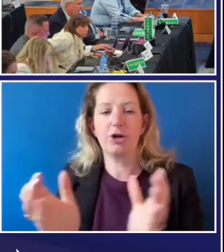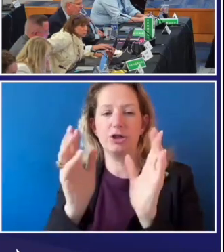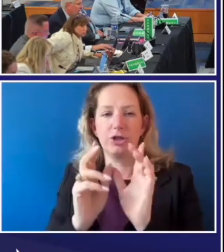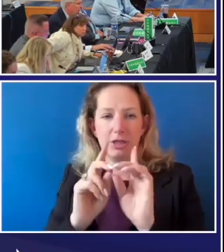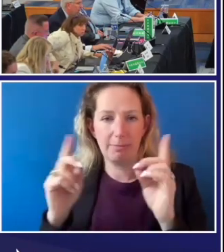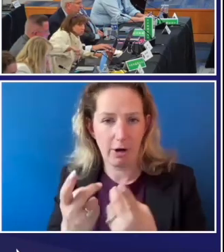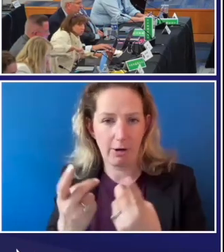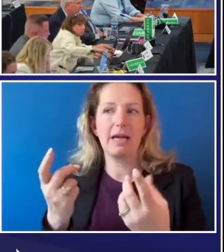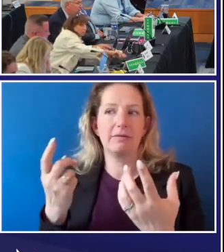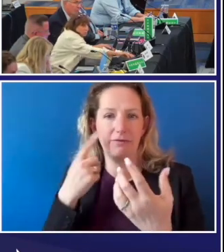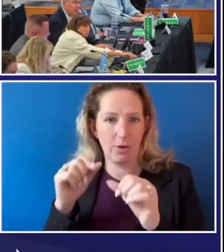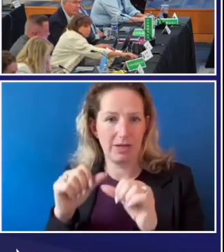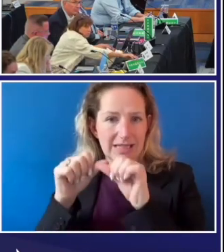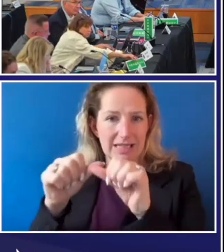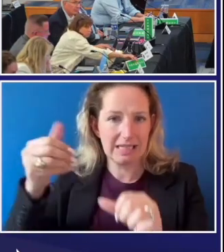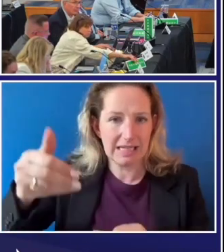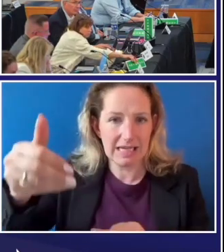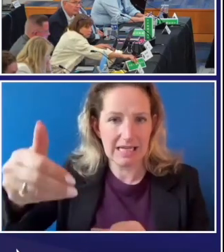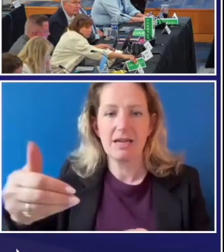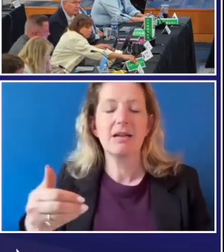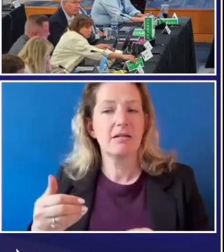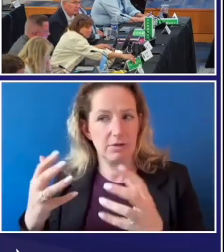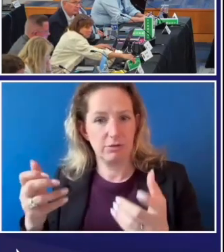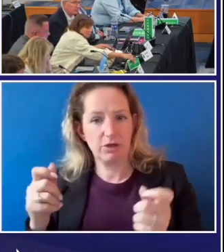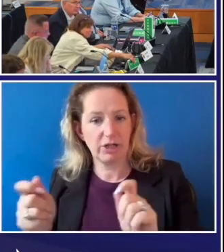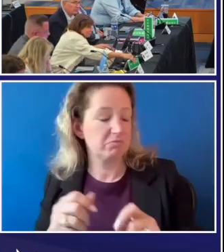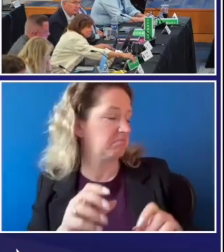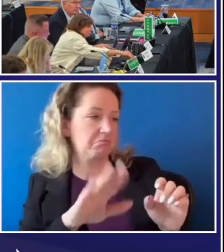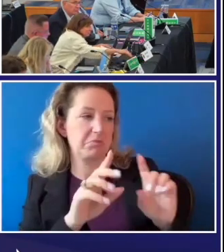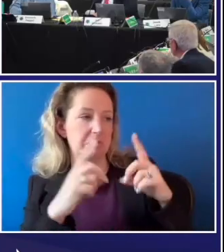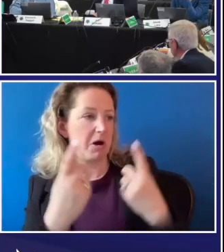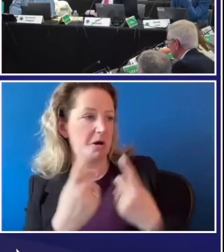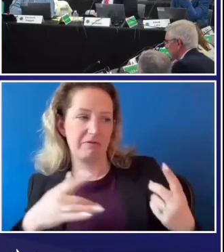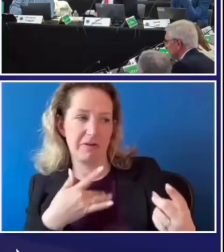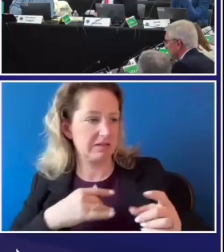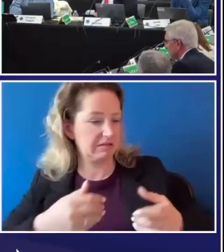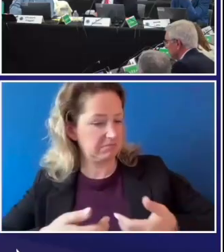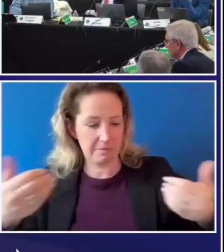I think the department sees these actually as 2 different things. So that's why the change was made in one area and not the other.